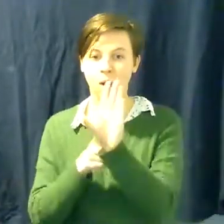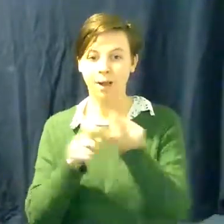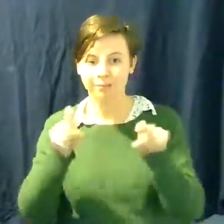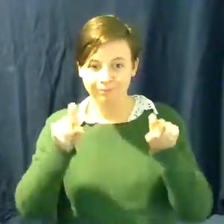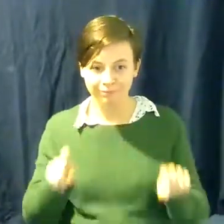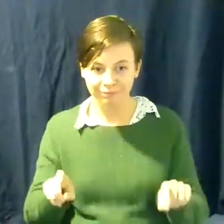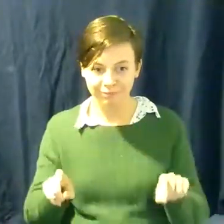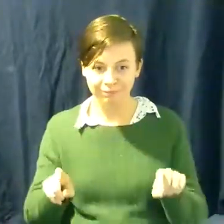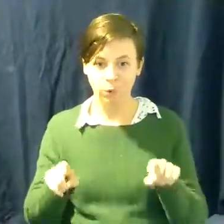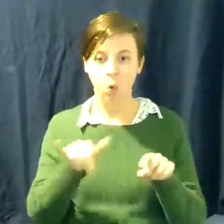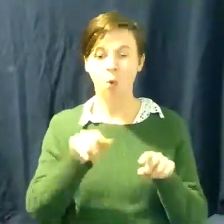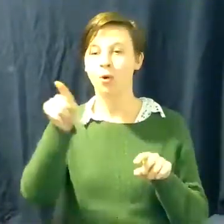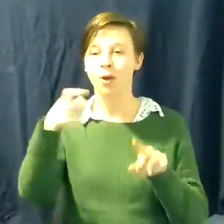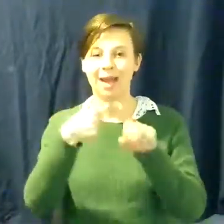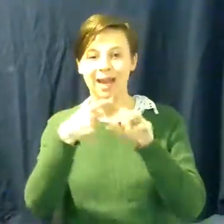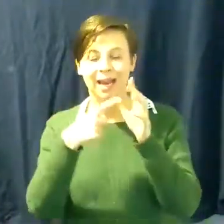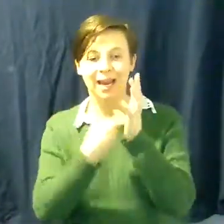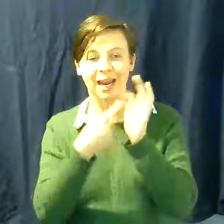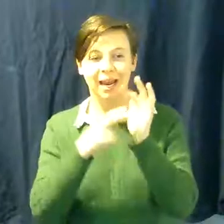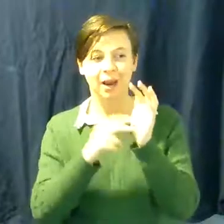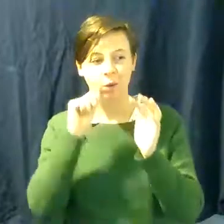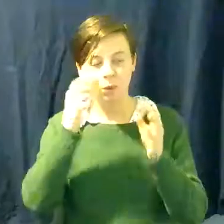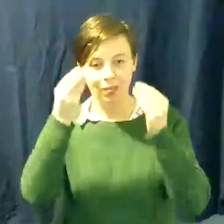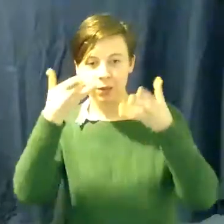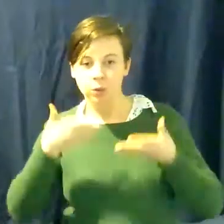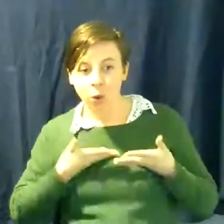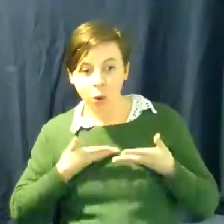H, or click on the raise hand button or Al